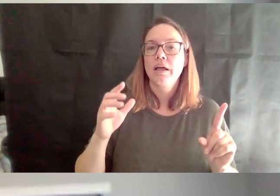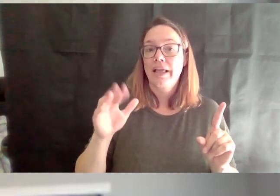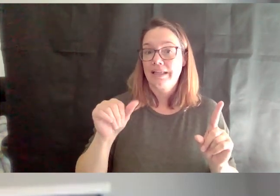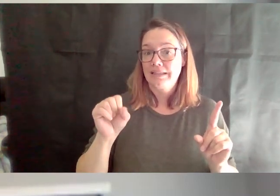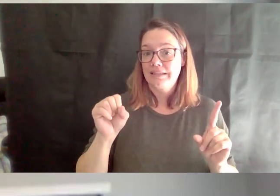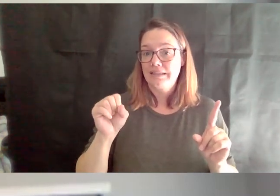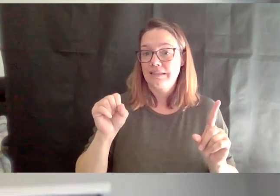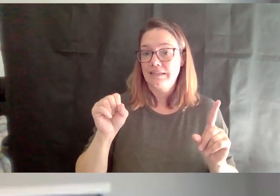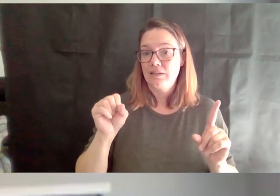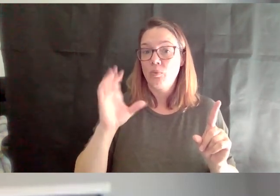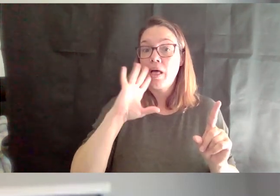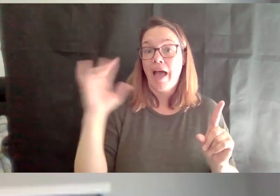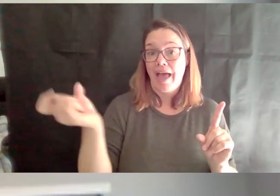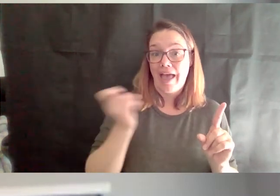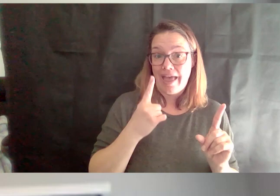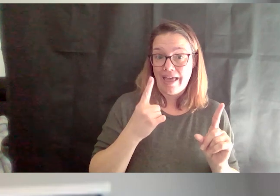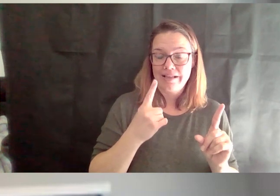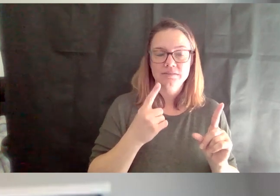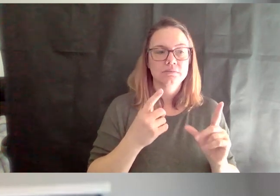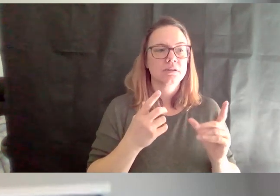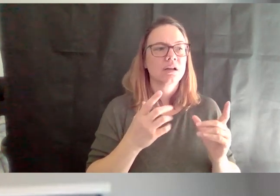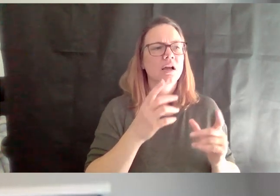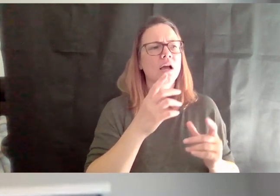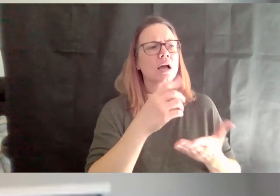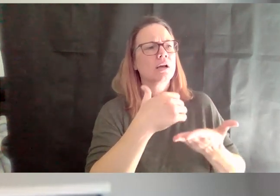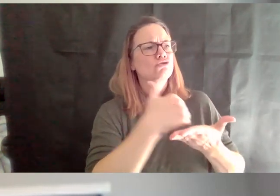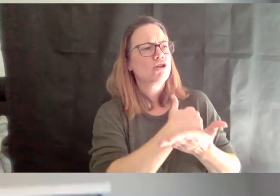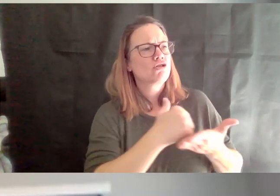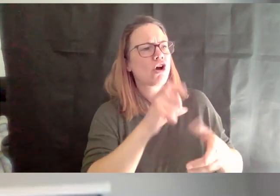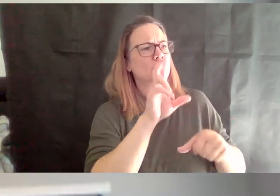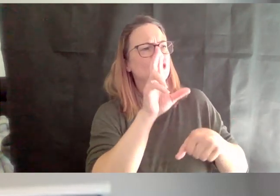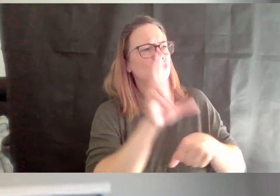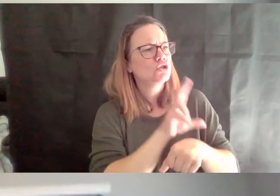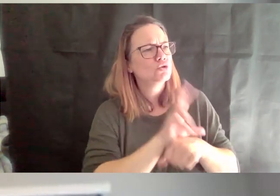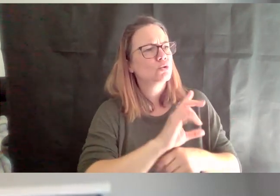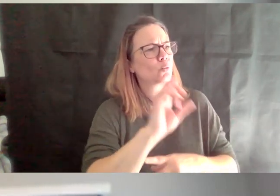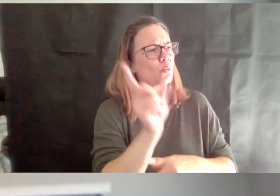And I tell them what gas station they went to last, and we help find the clients.